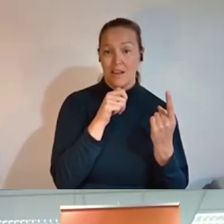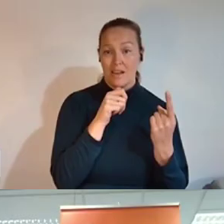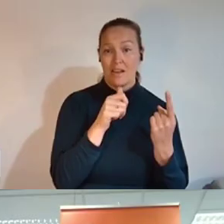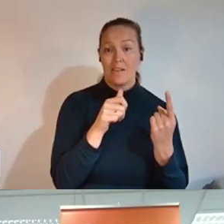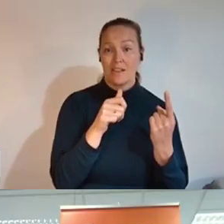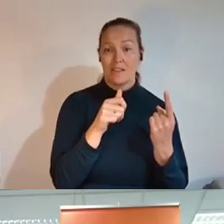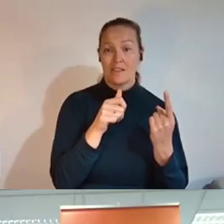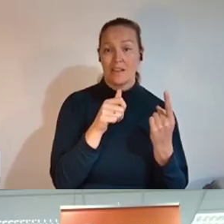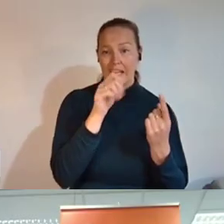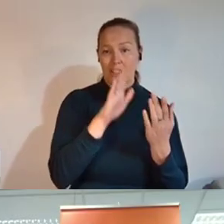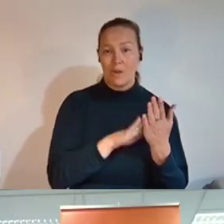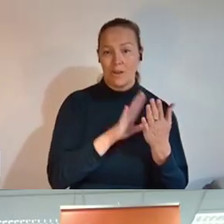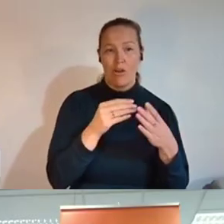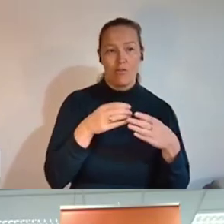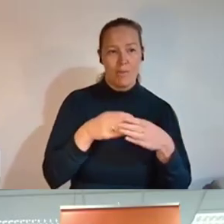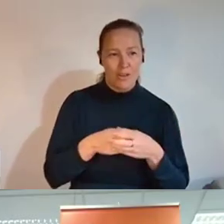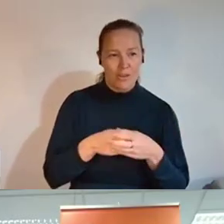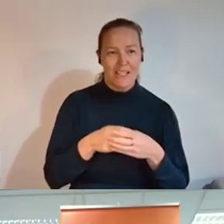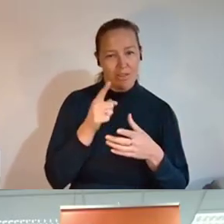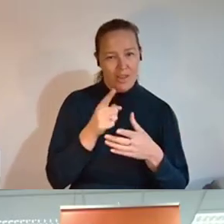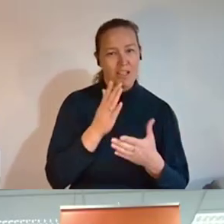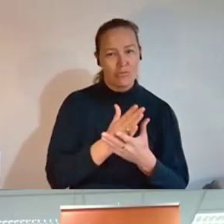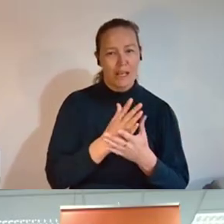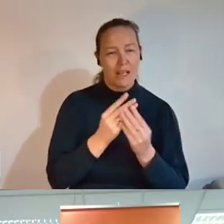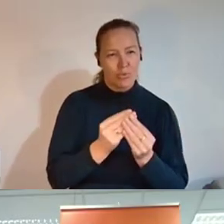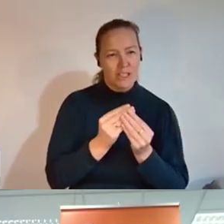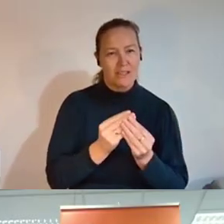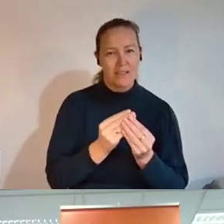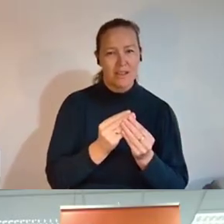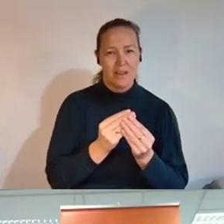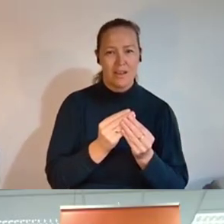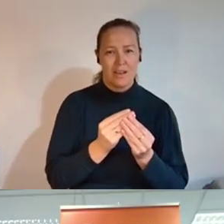more precious, like, that's the bit that's missing and that's what enriches all of our ability to